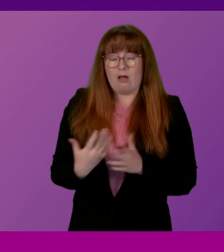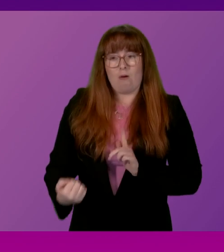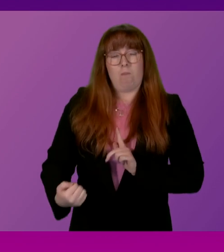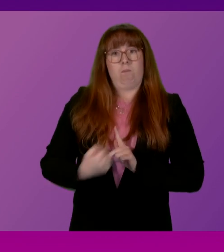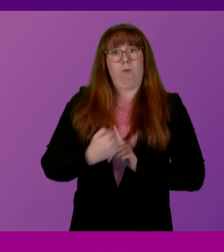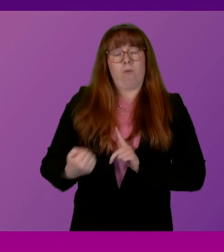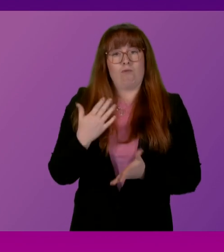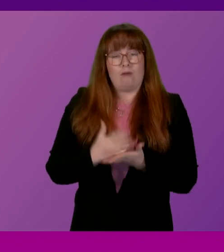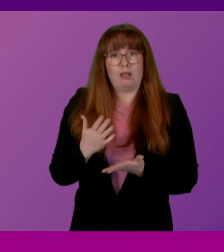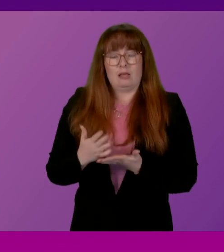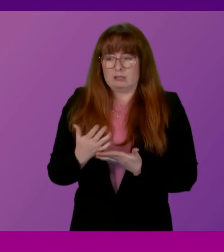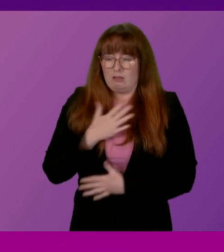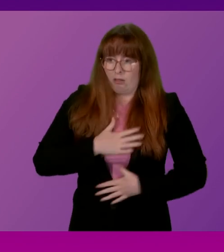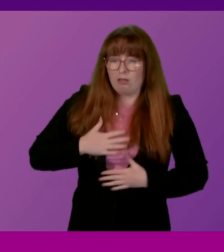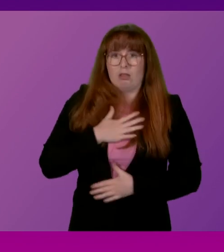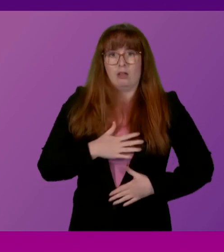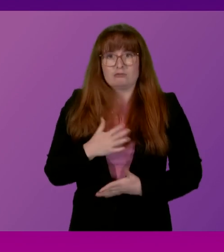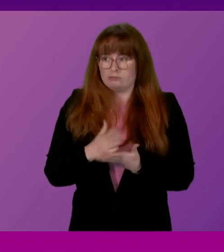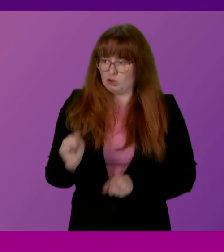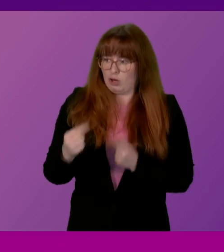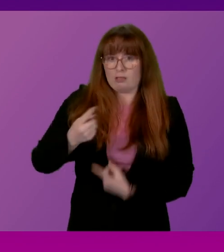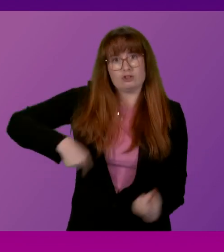the Government on where we can and should go further.